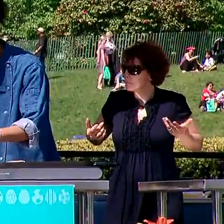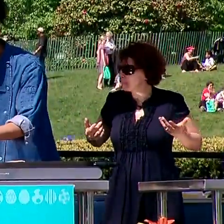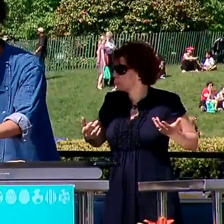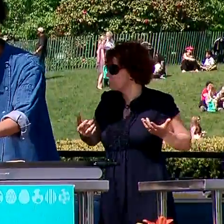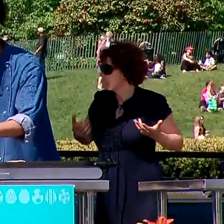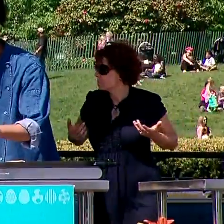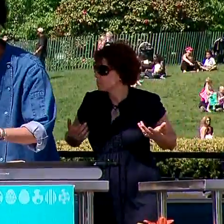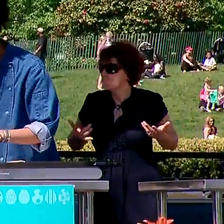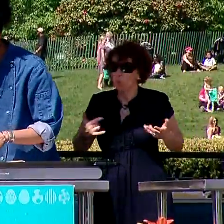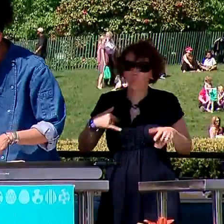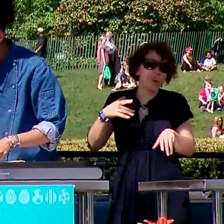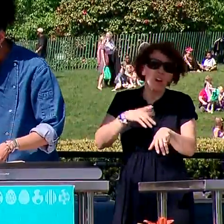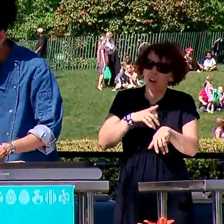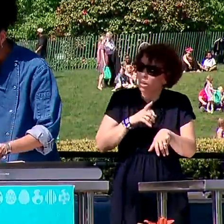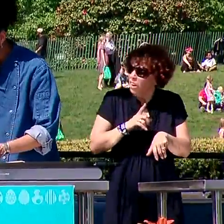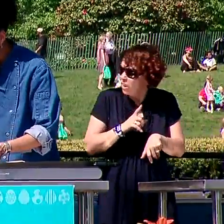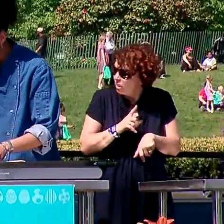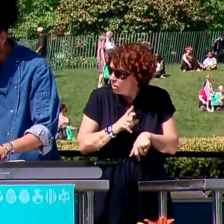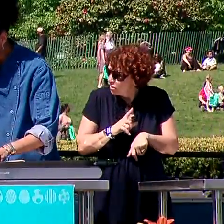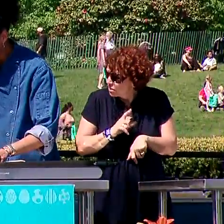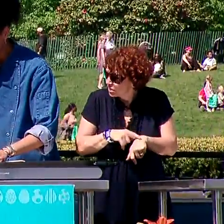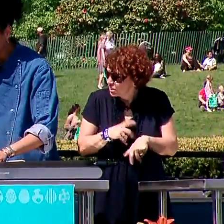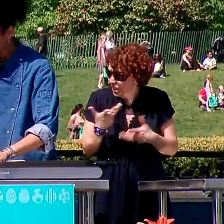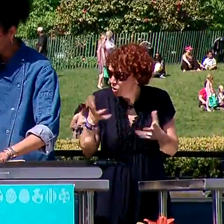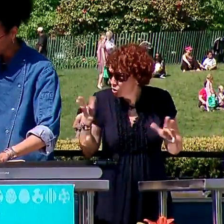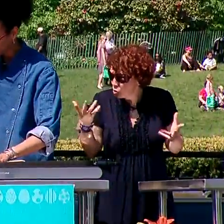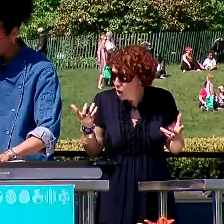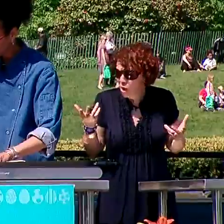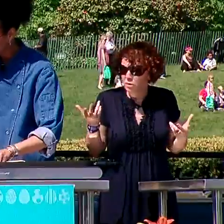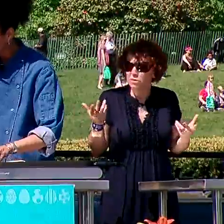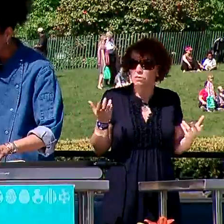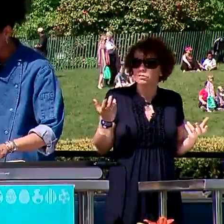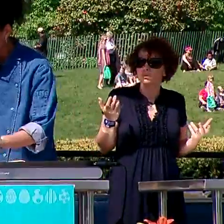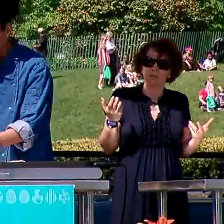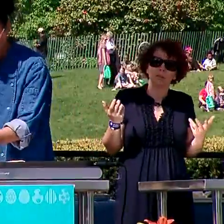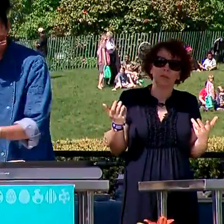We have peppers, onions, is that all you want in there? Is that it? All right.